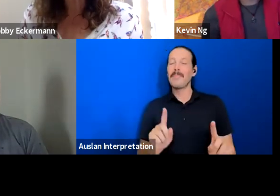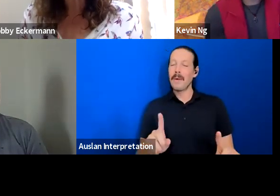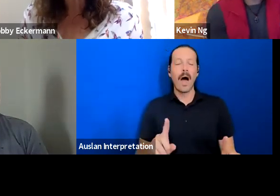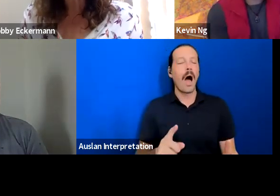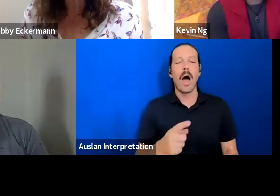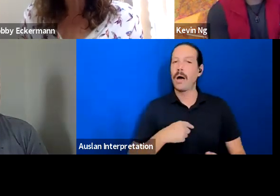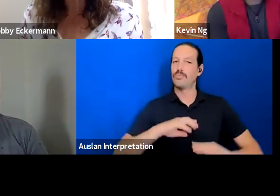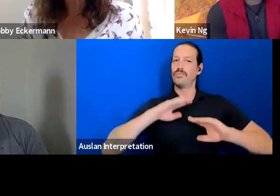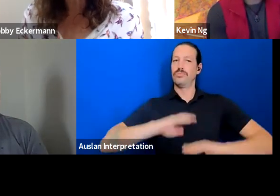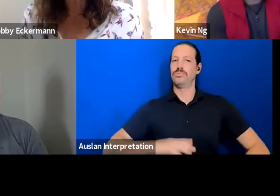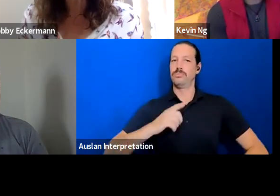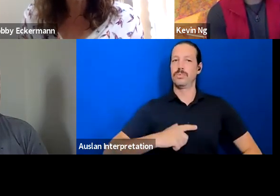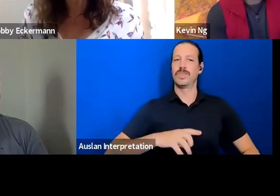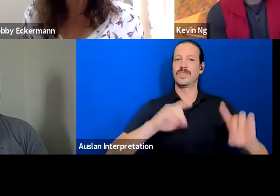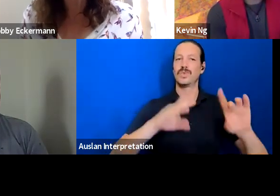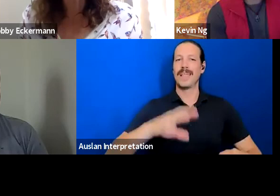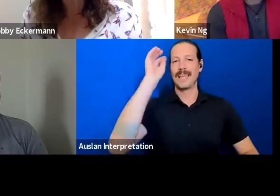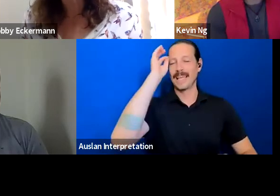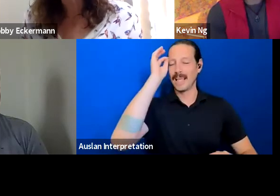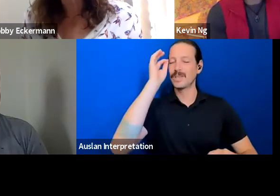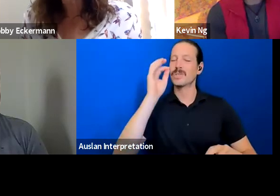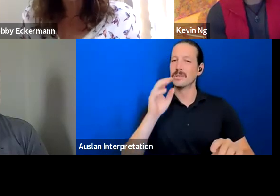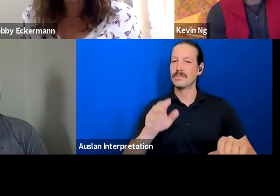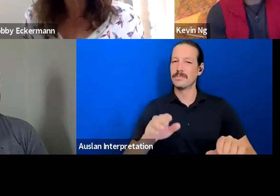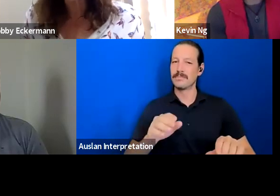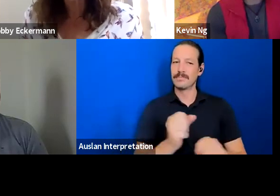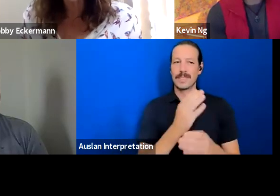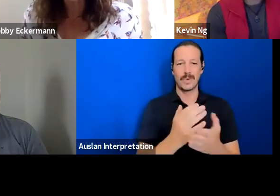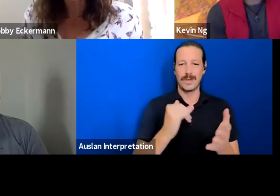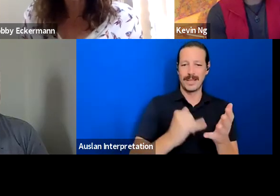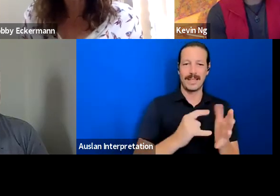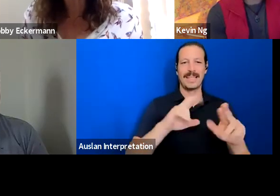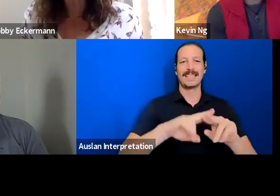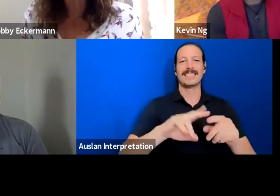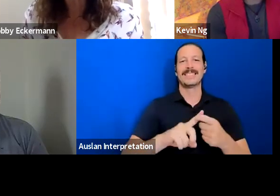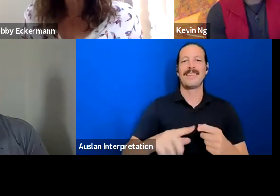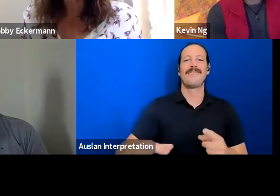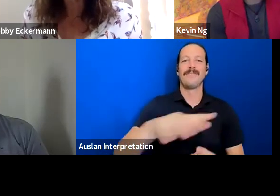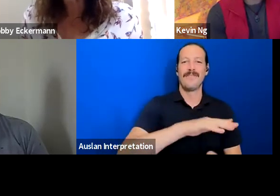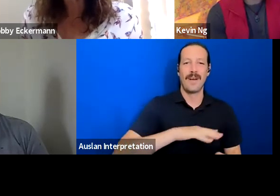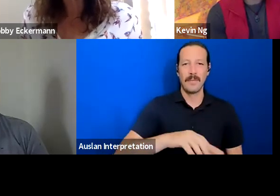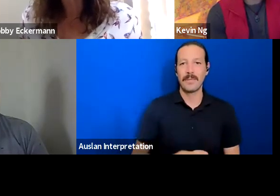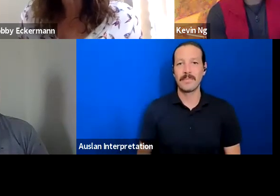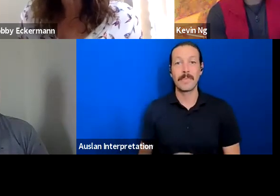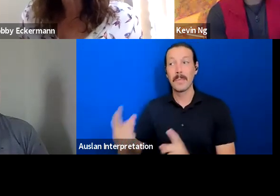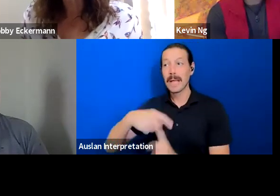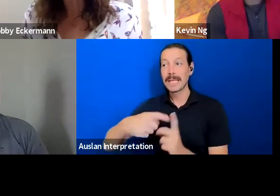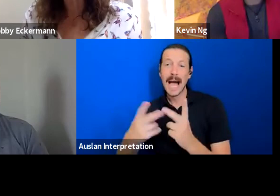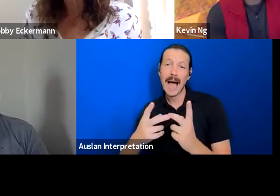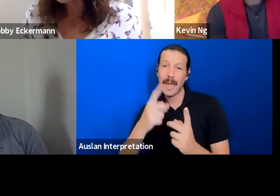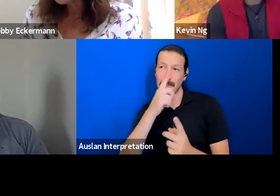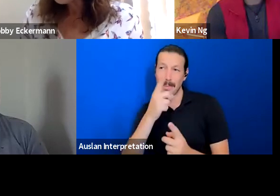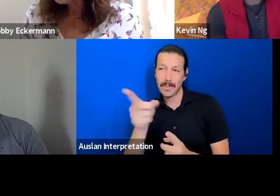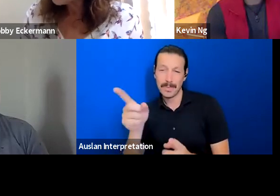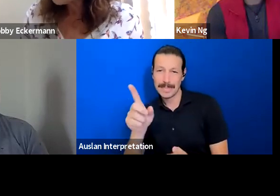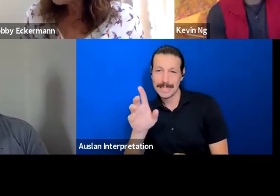then sort of knowing that maybe everyone in the room is in a similar place was quite reassuring.